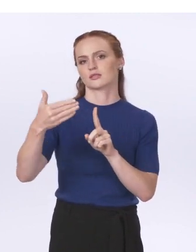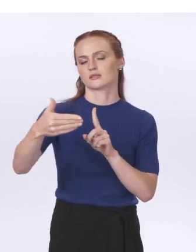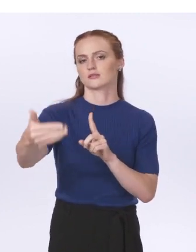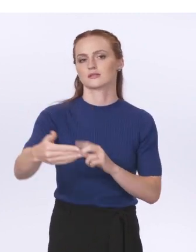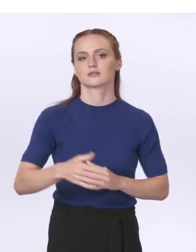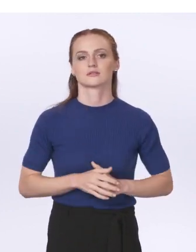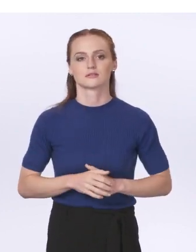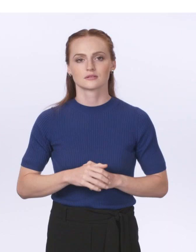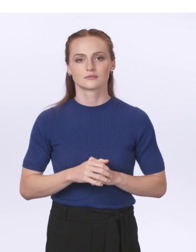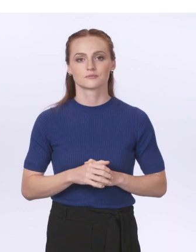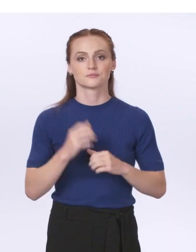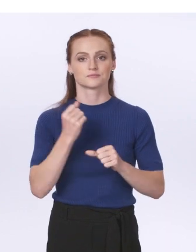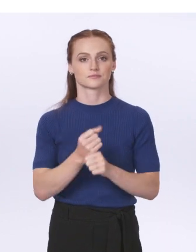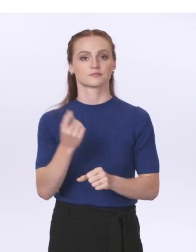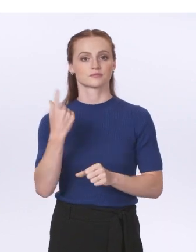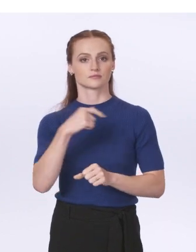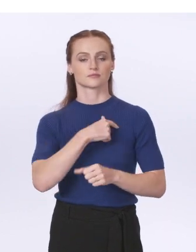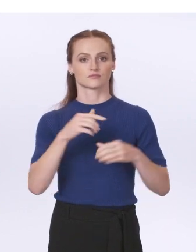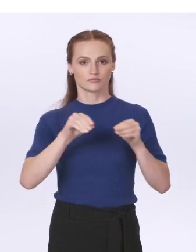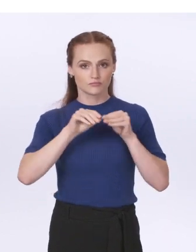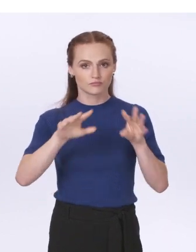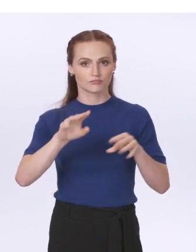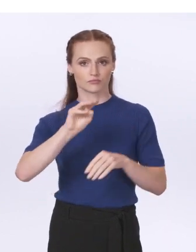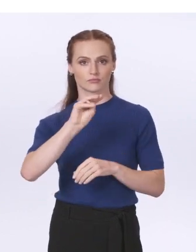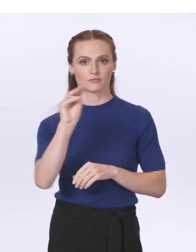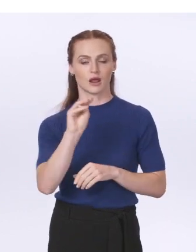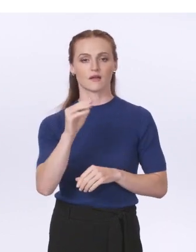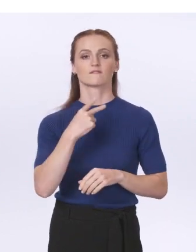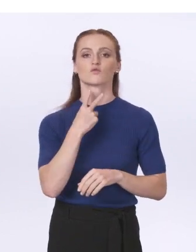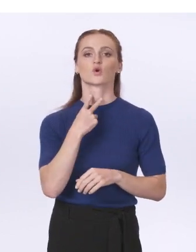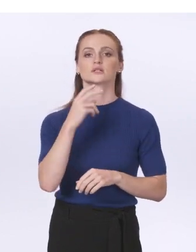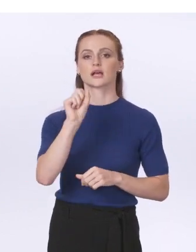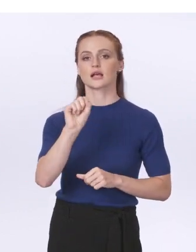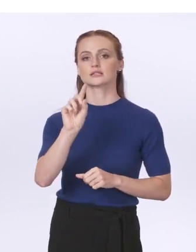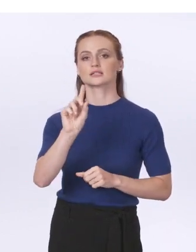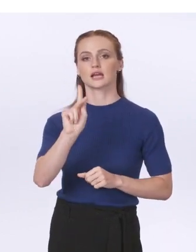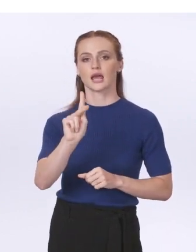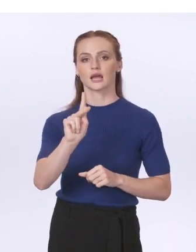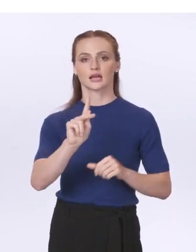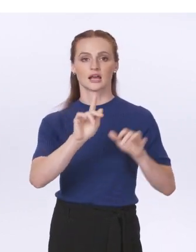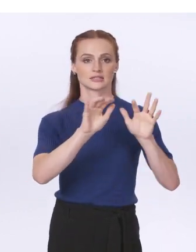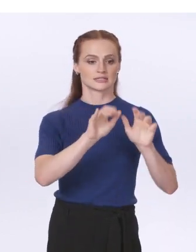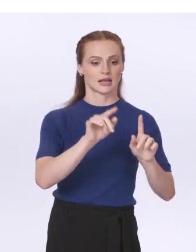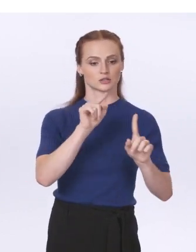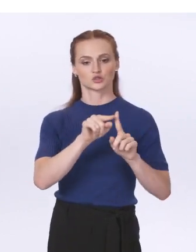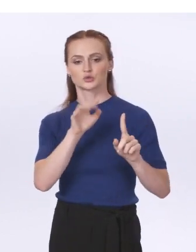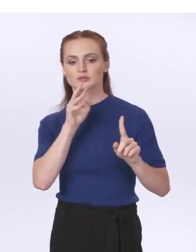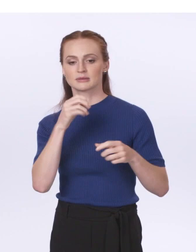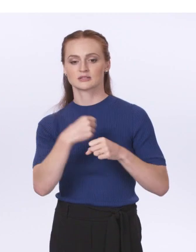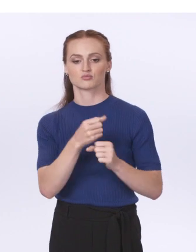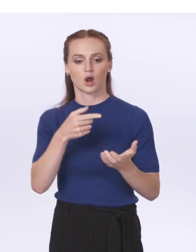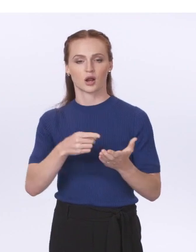Last year we had rolled out the Meta Voice SDK text-to-speech product with two initial voices.